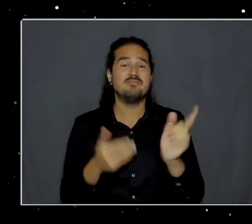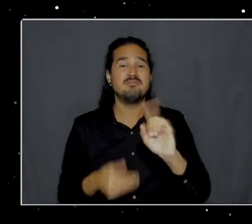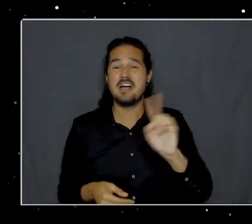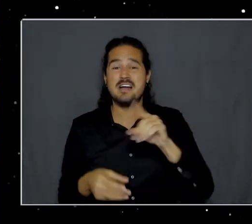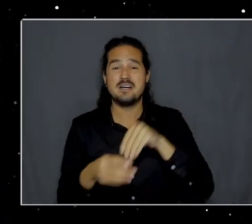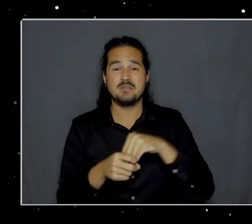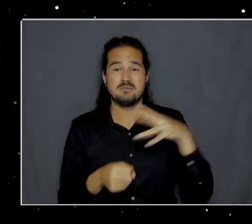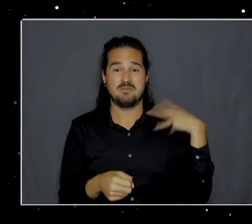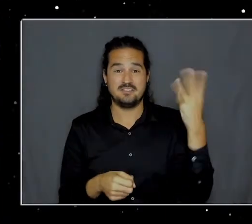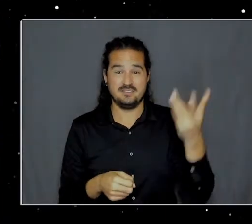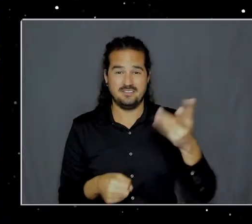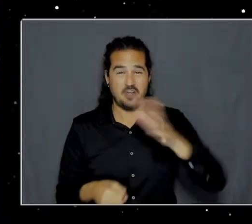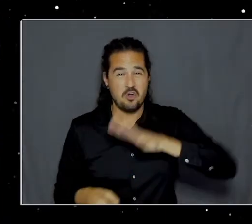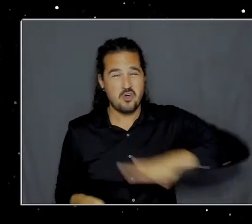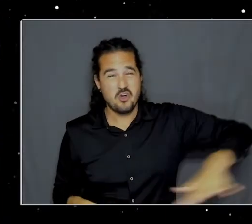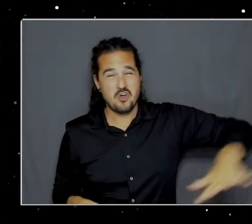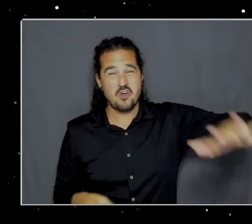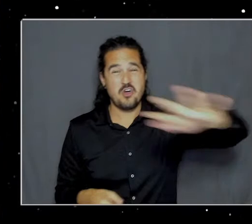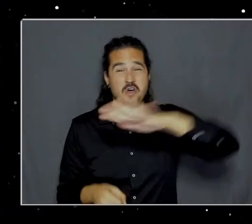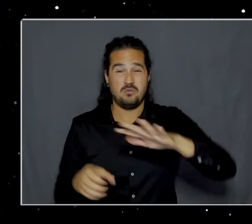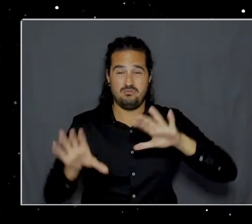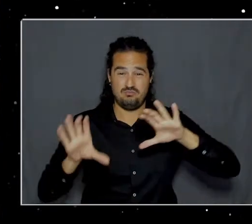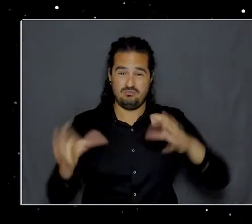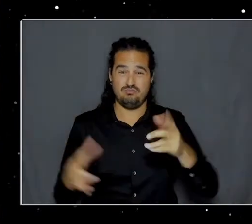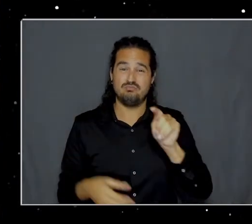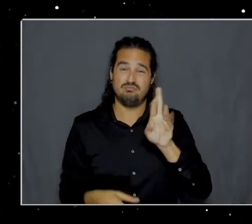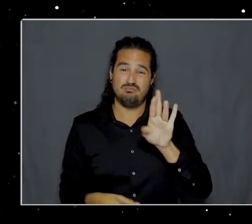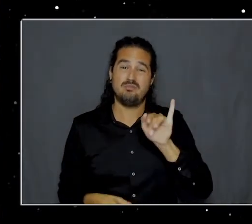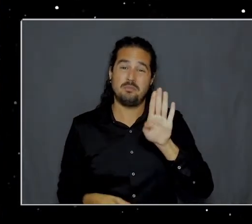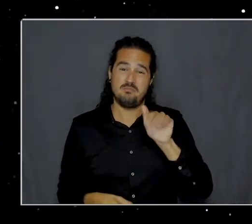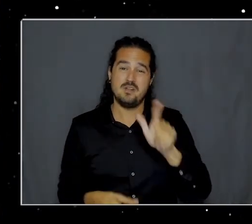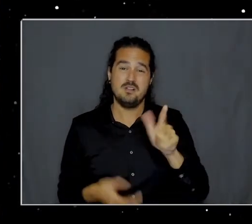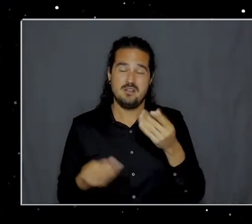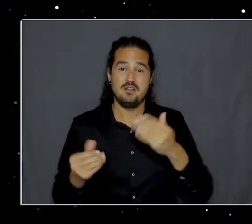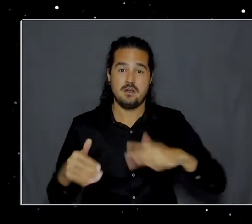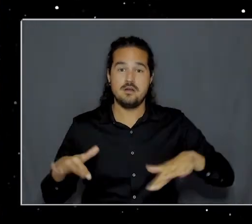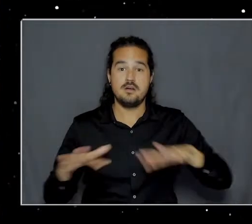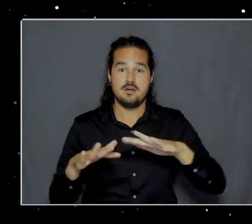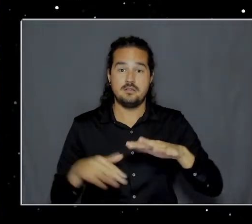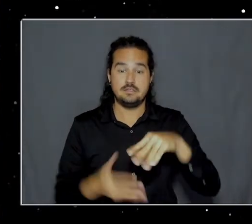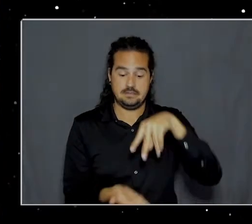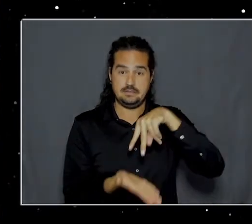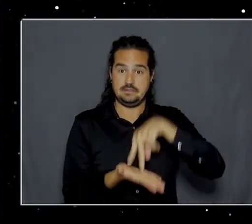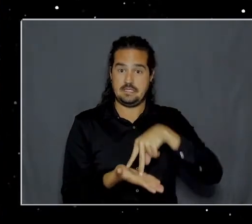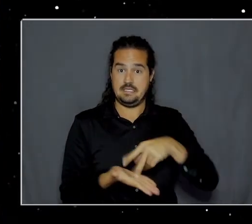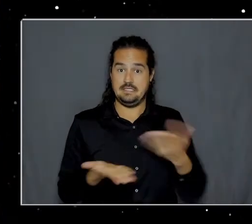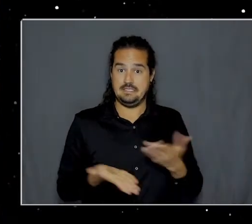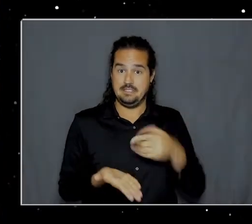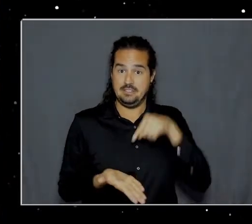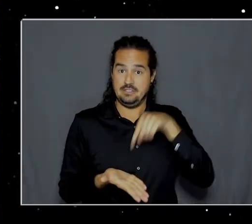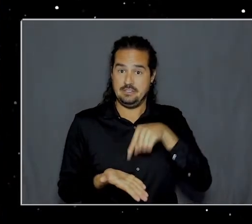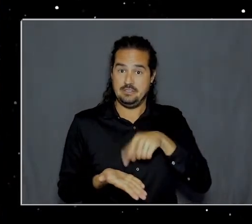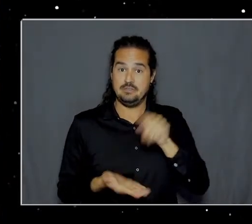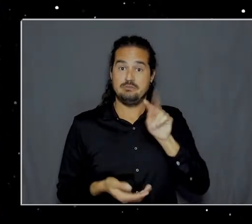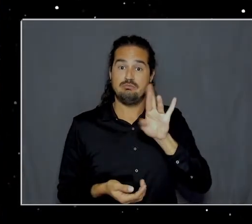WHERE WE ARE IN WASHINGTON STATE, WE STAND ON TRIBAL LAND, AND THAT STANDING ON TRIBAL LAND